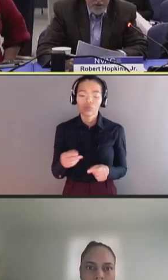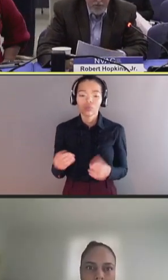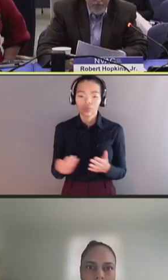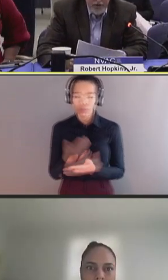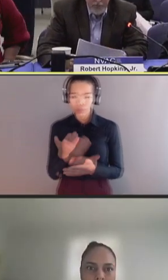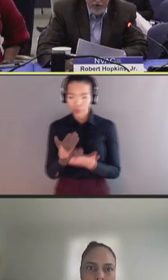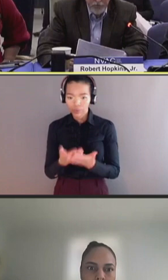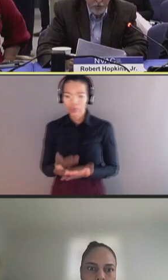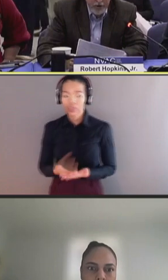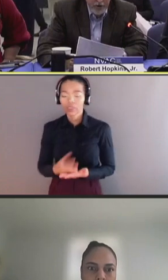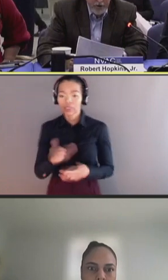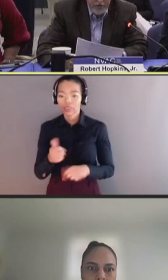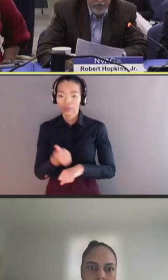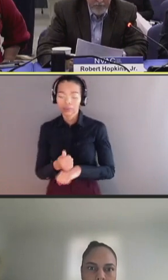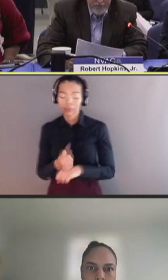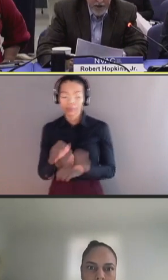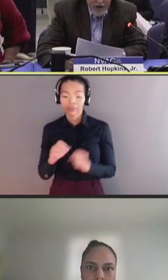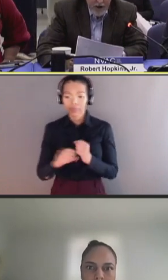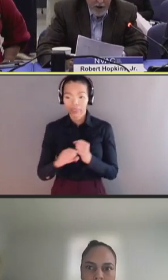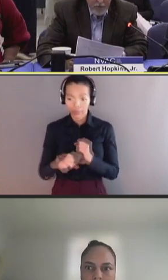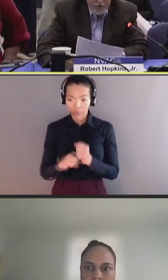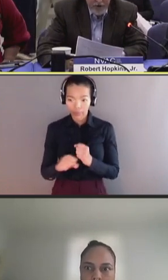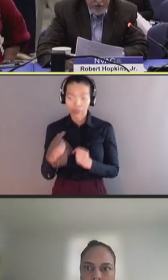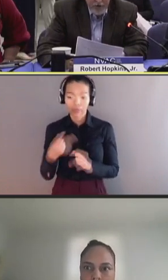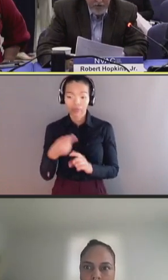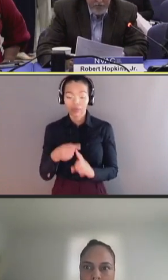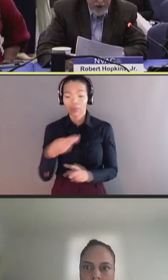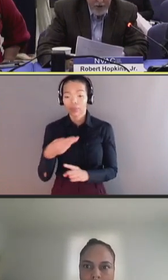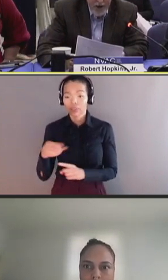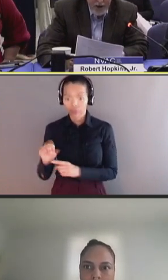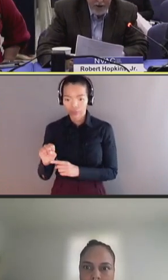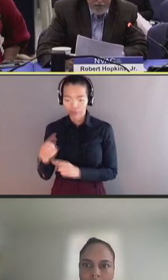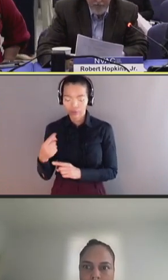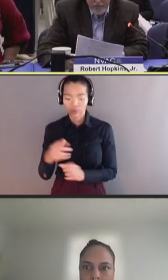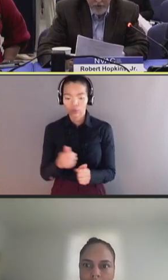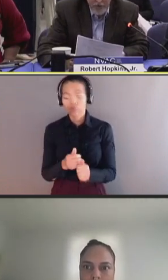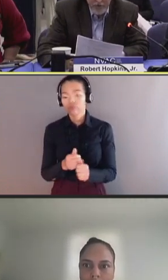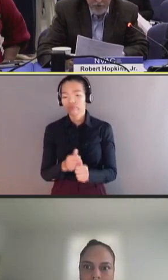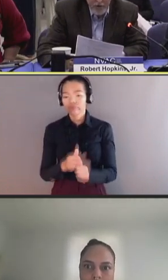Prevent Respiratory illness. Our presenter is May Malik from the U.S. Department of